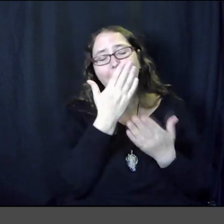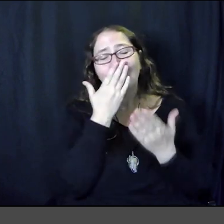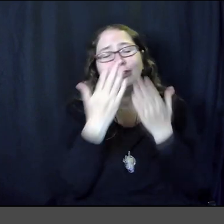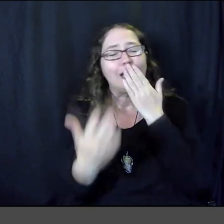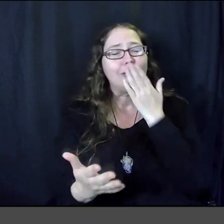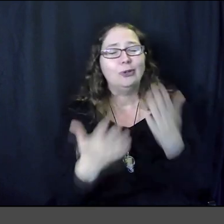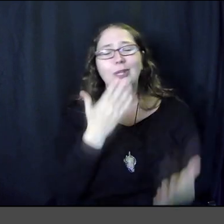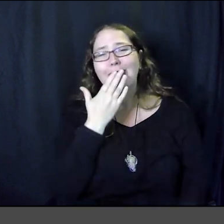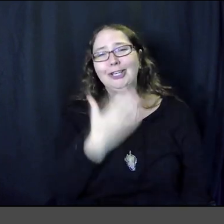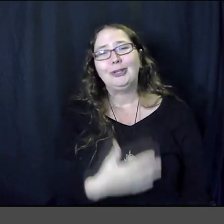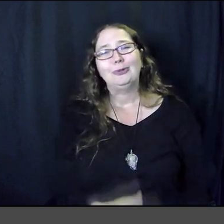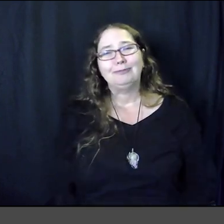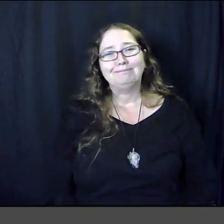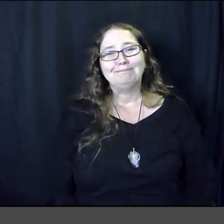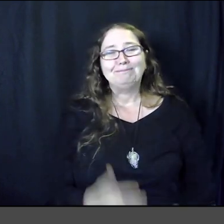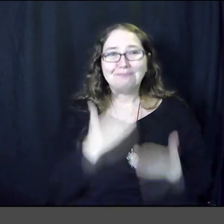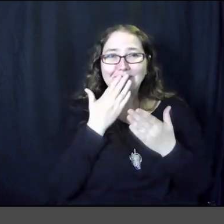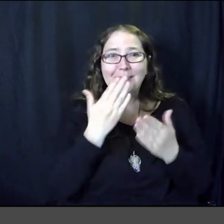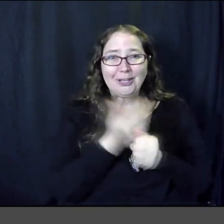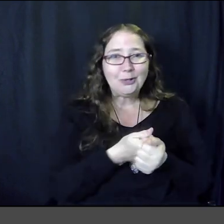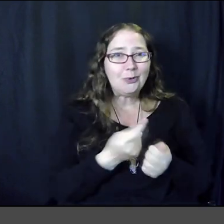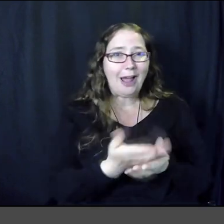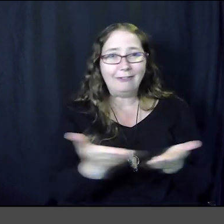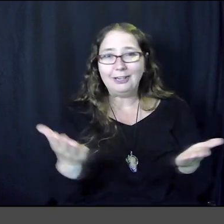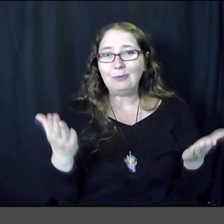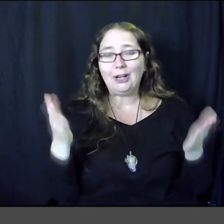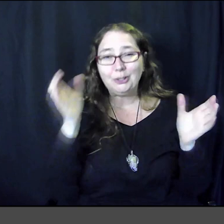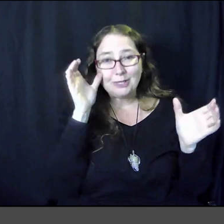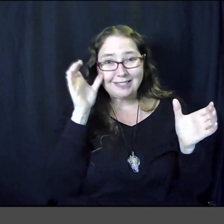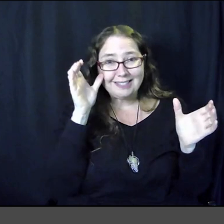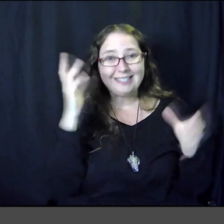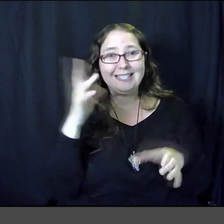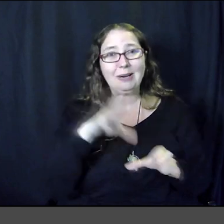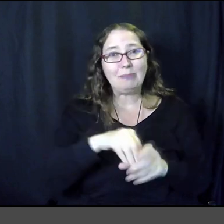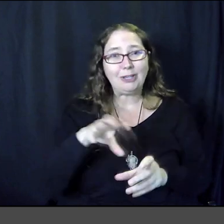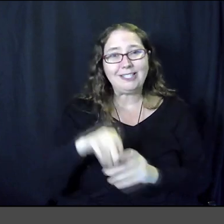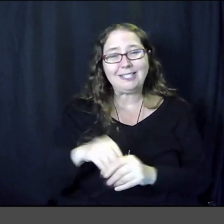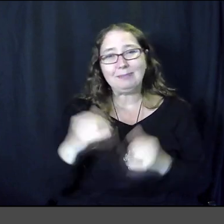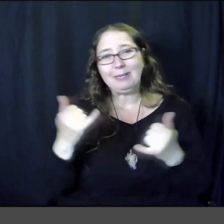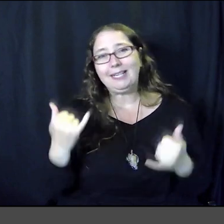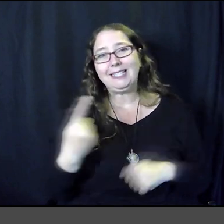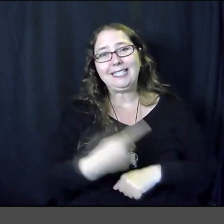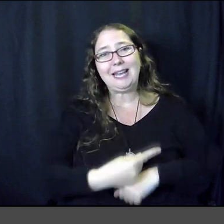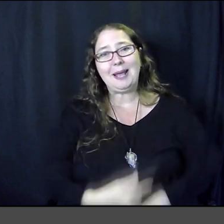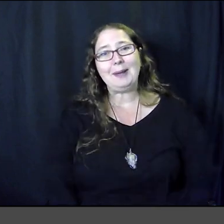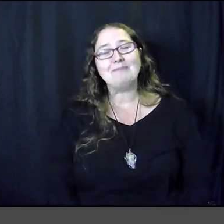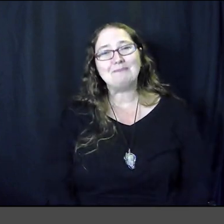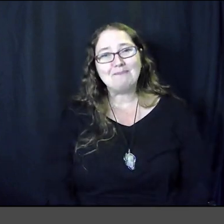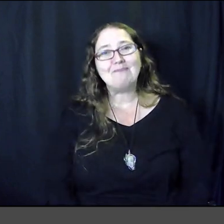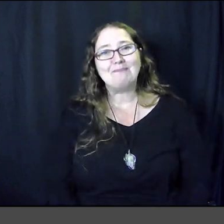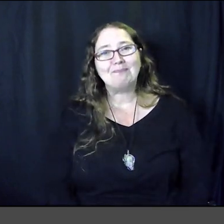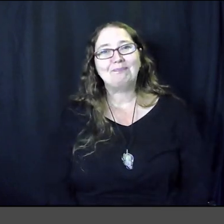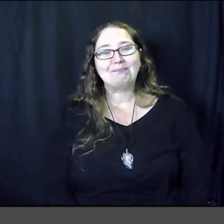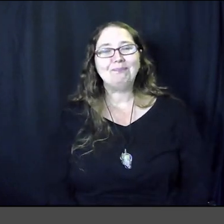EVERYBODY WHO IS LISTENING AND PARTICIPATING. WE HAVE THESE CONVERSATIONS REGULARLY